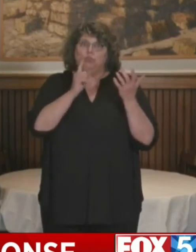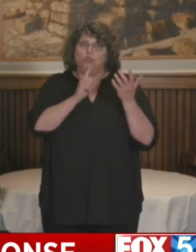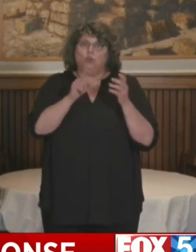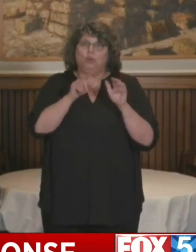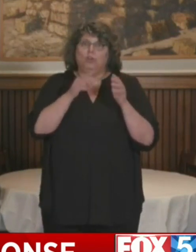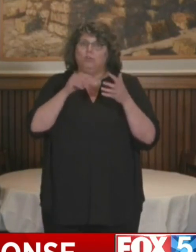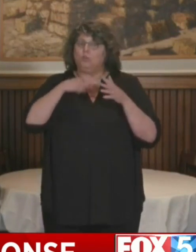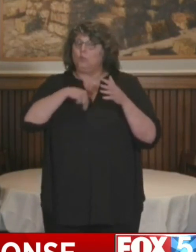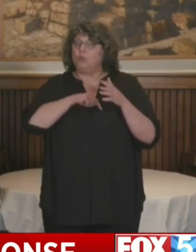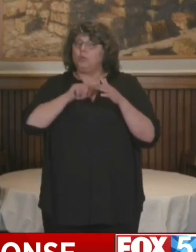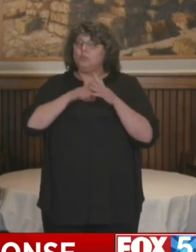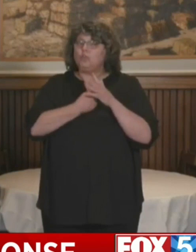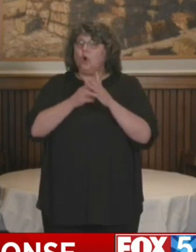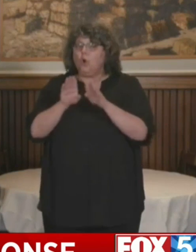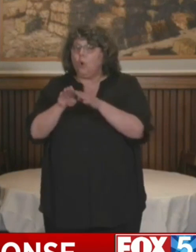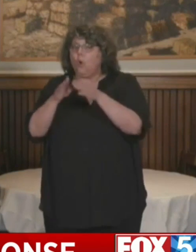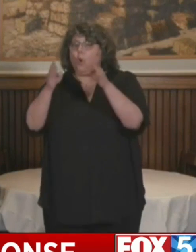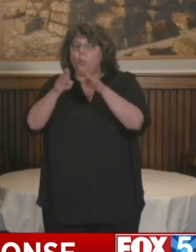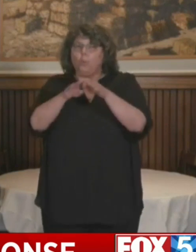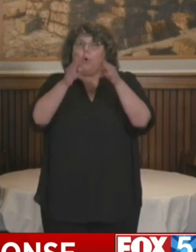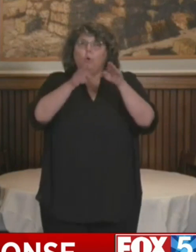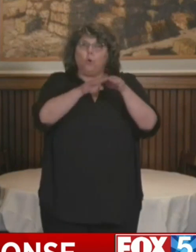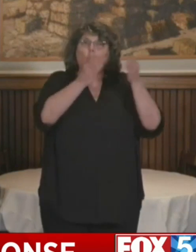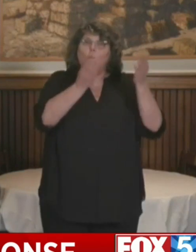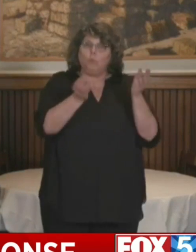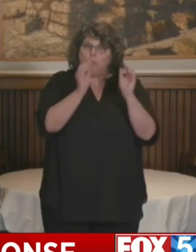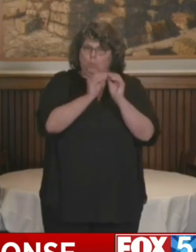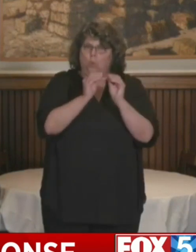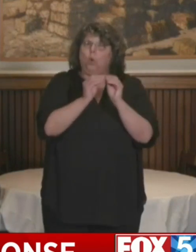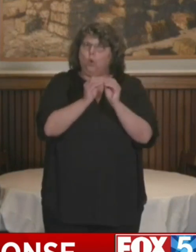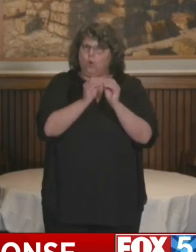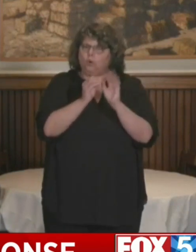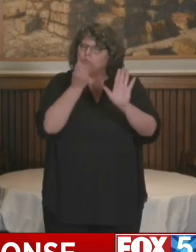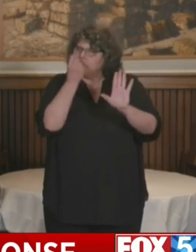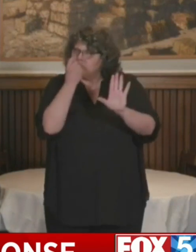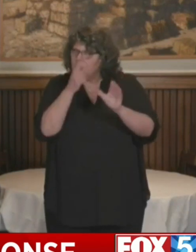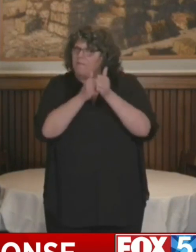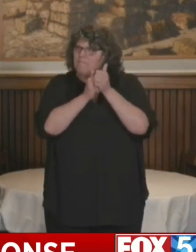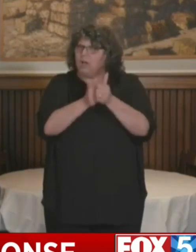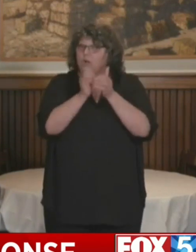COUNTY PARTNERS TO MAKE SURE THAT THIS CAN BE DONE AS SAFE AS POSSIBLE AND ESPECIALLY AS